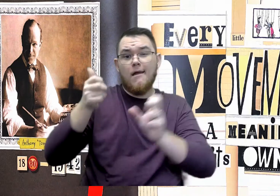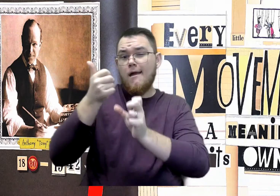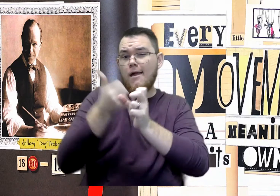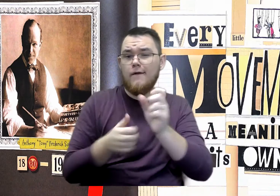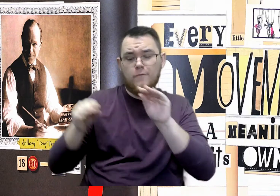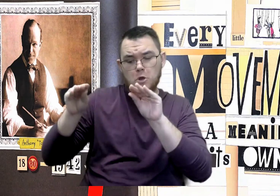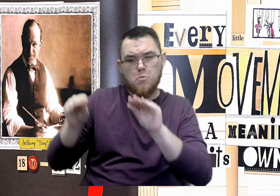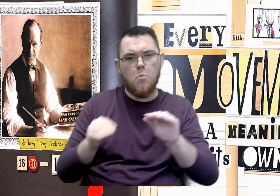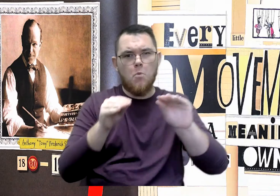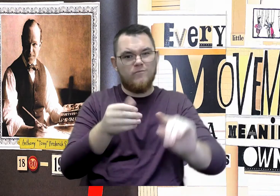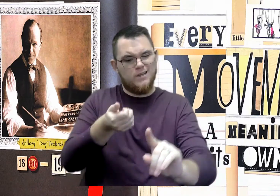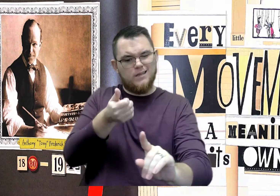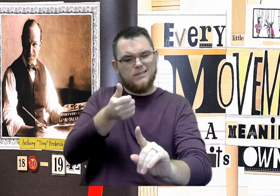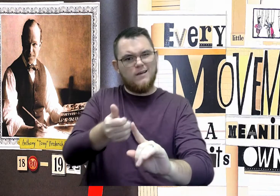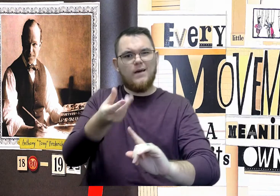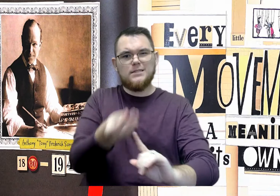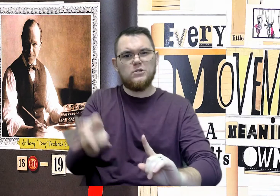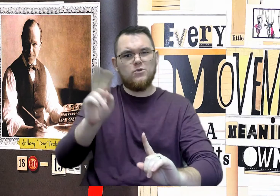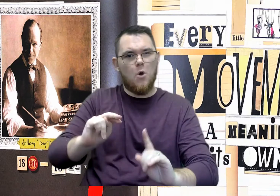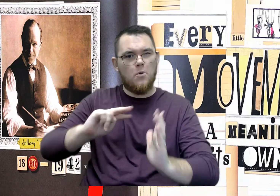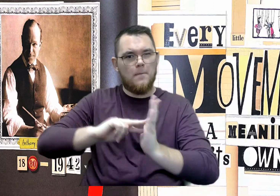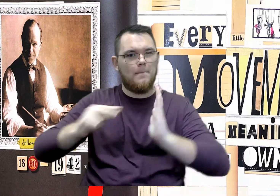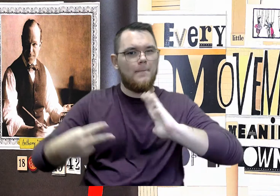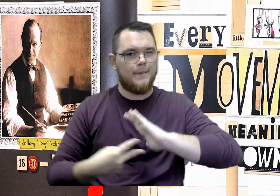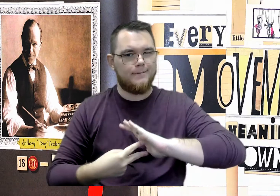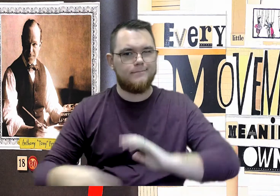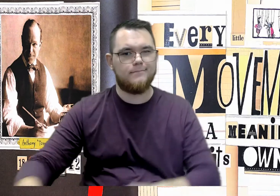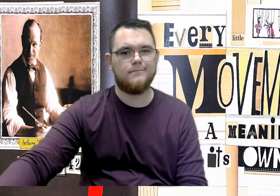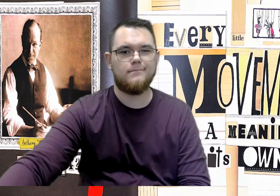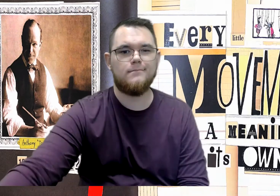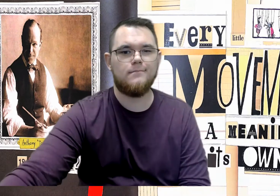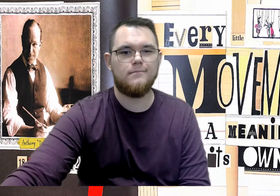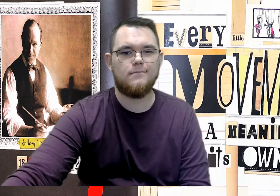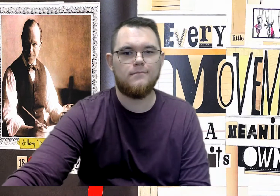A quote by Tony Sarg.